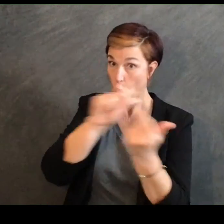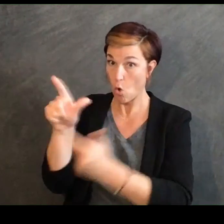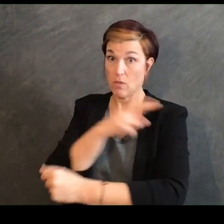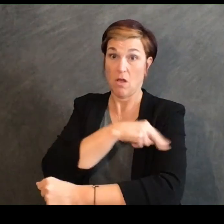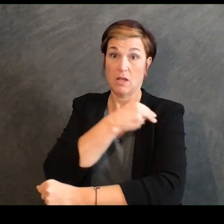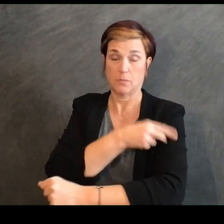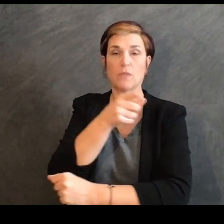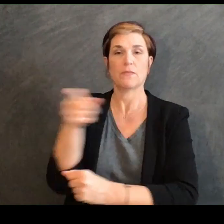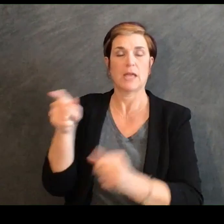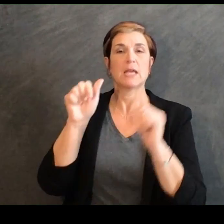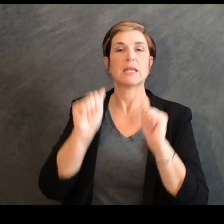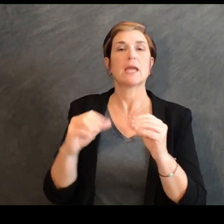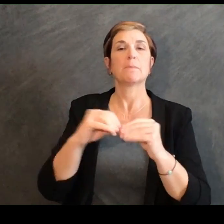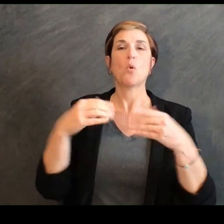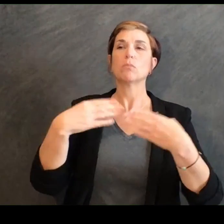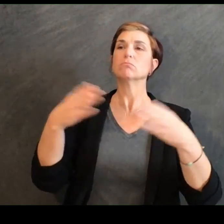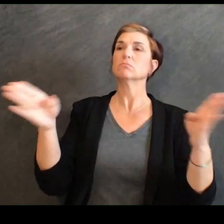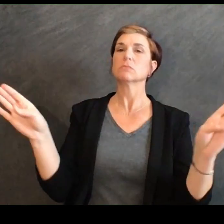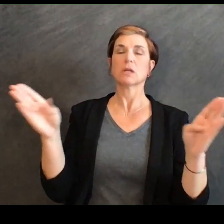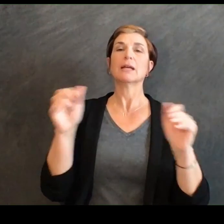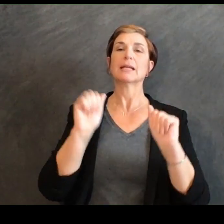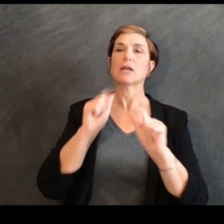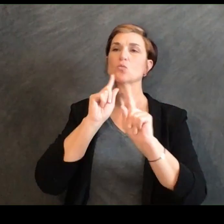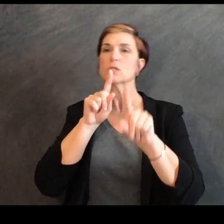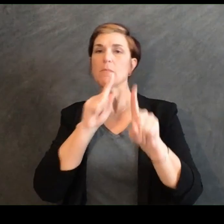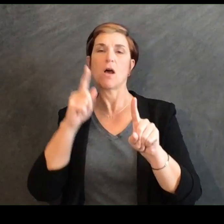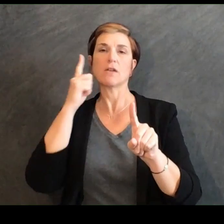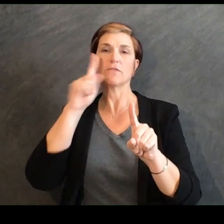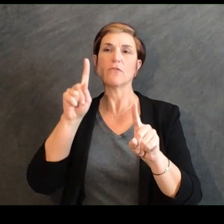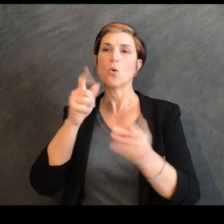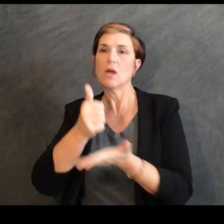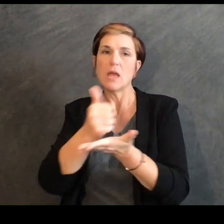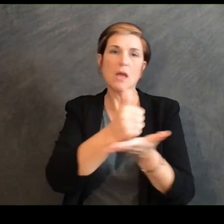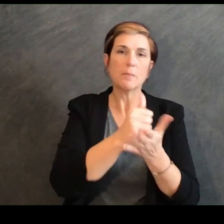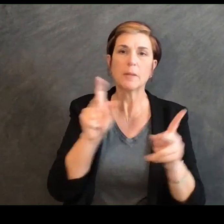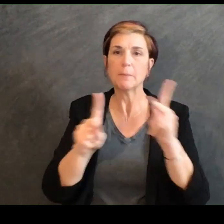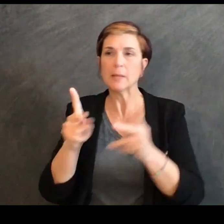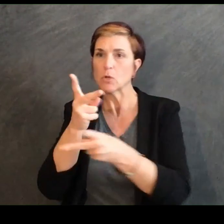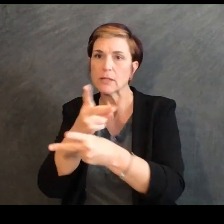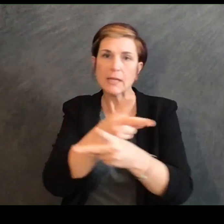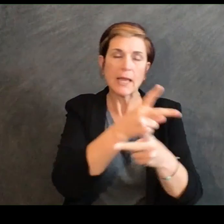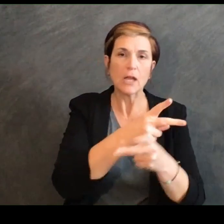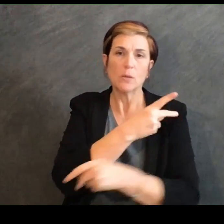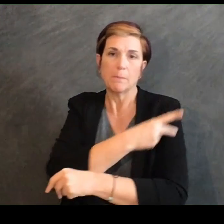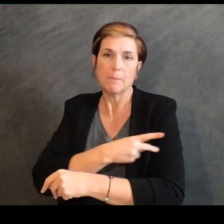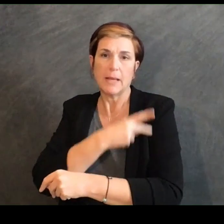to respond to the virus and care for patients this includes the following